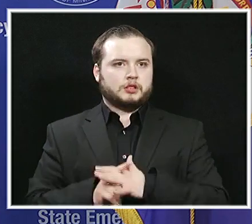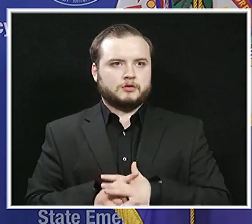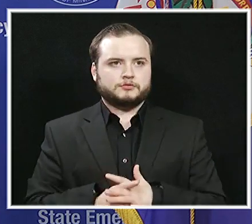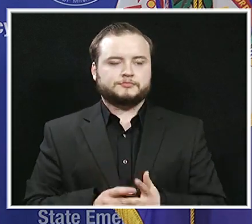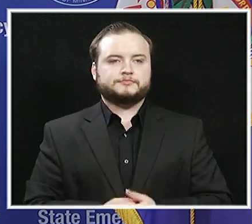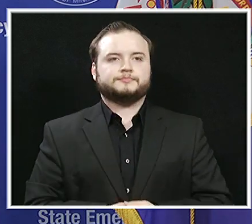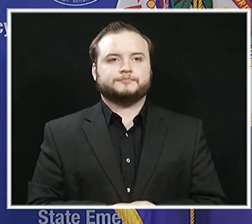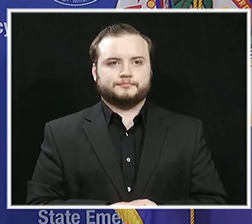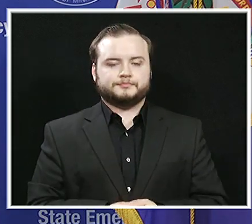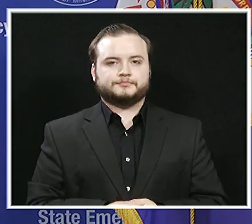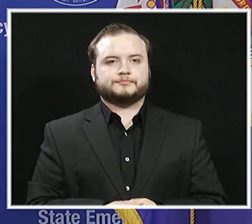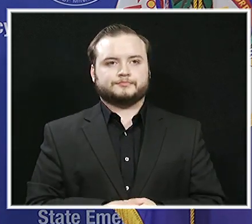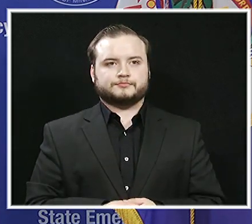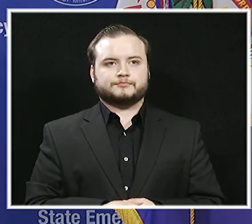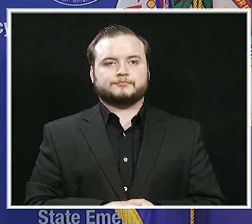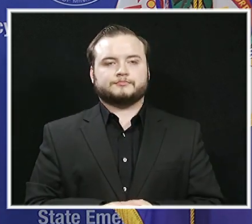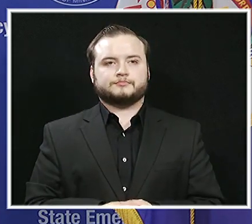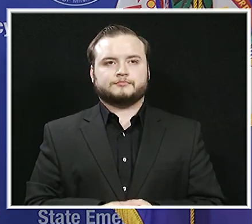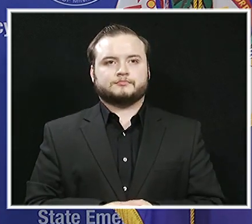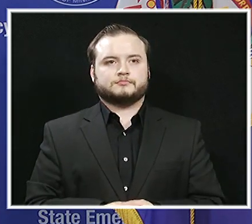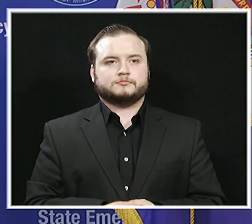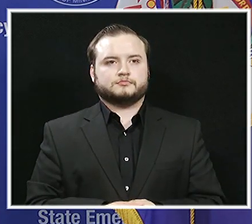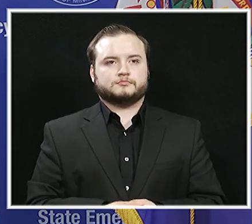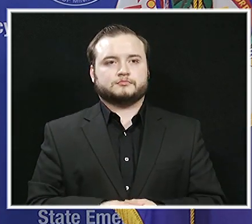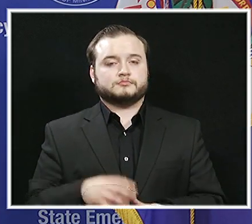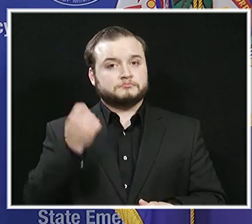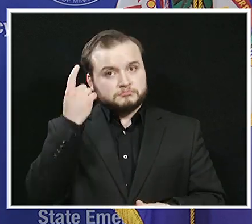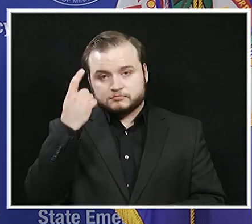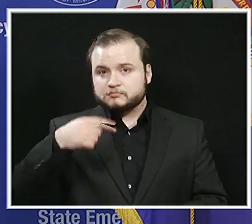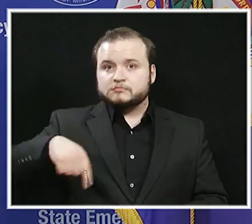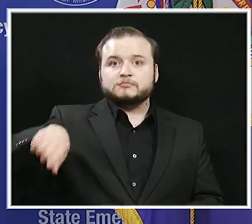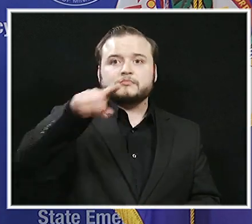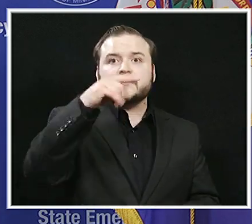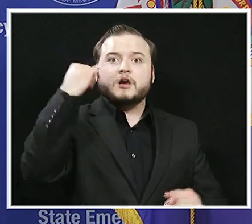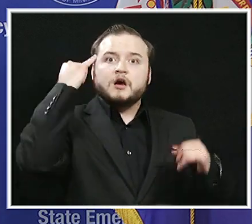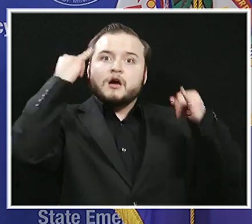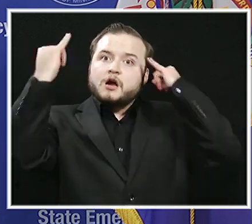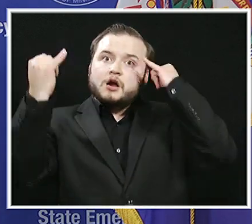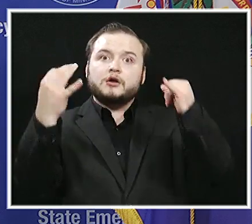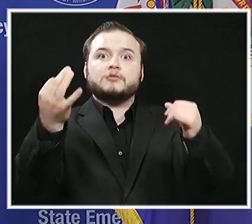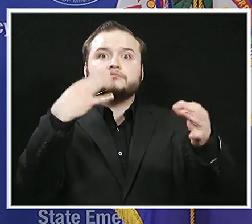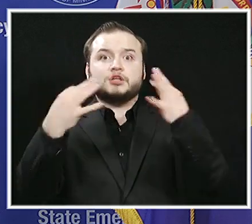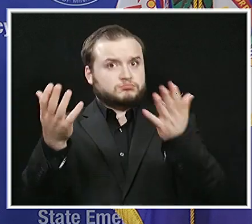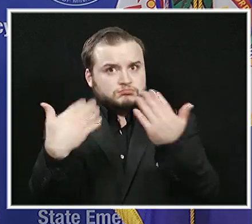a pleasant thought but the disposal of tens of thousands of animals is a pretty complicated piece. What I can assure you is, and I